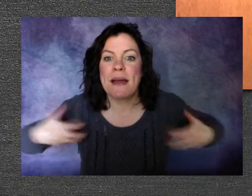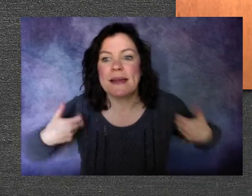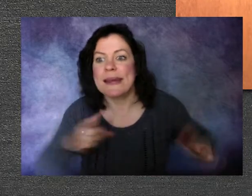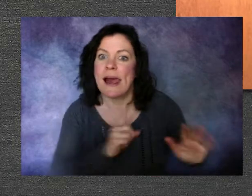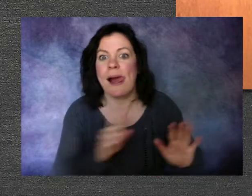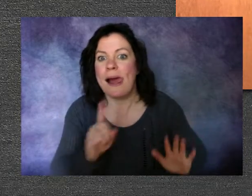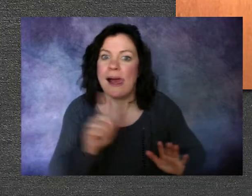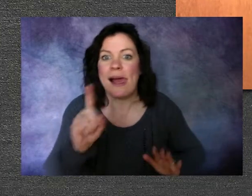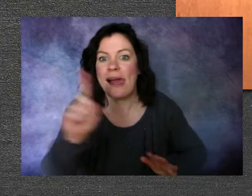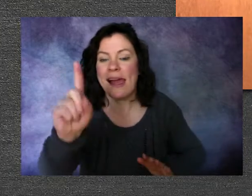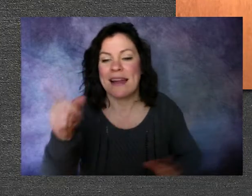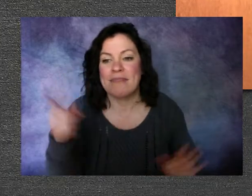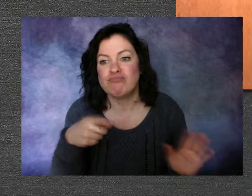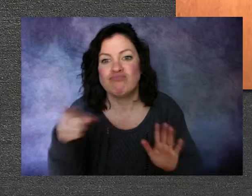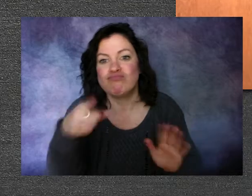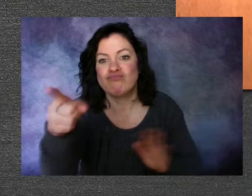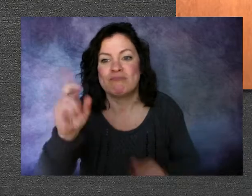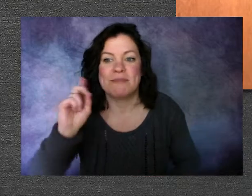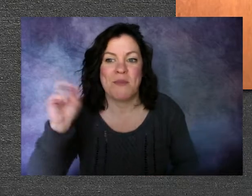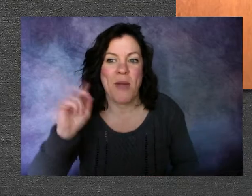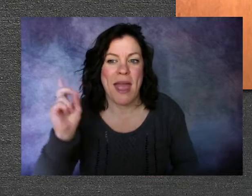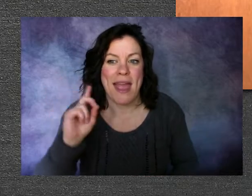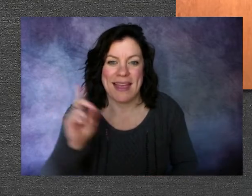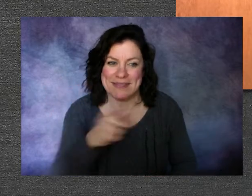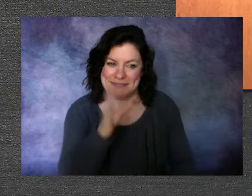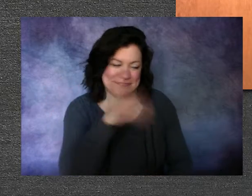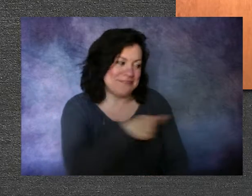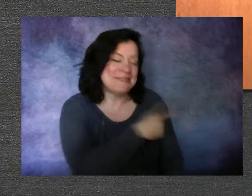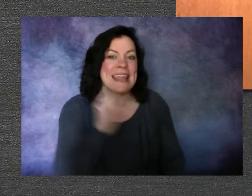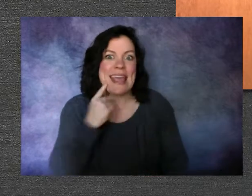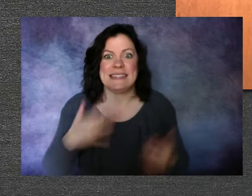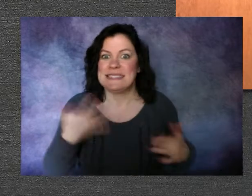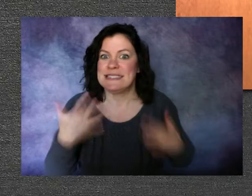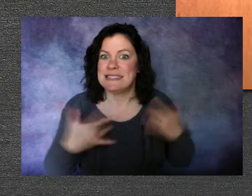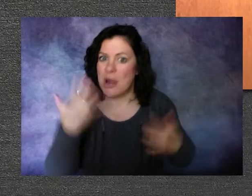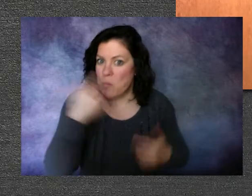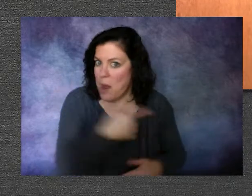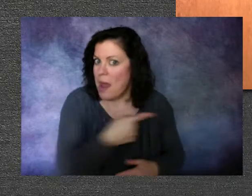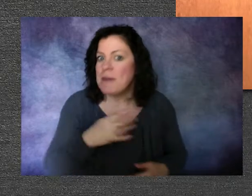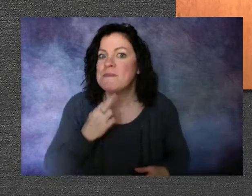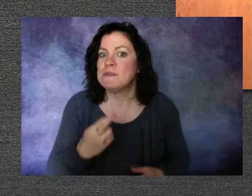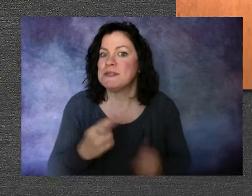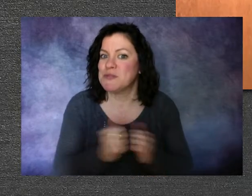You're super excited to see where he went? I know, you guys are best friends. All right, let's see.